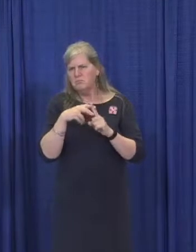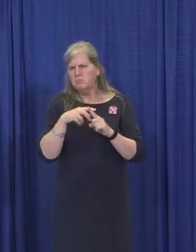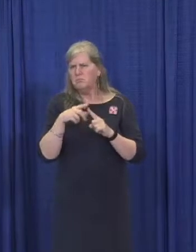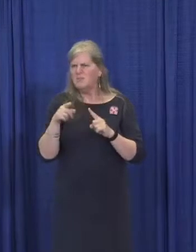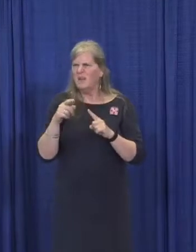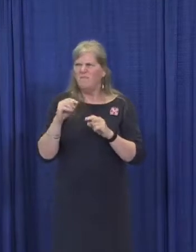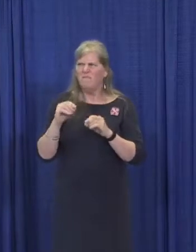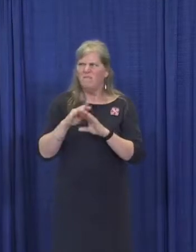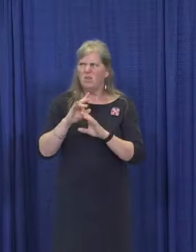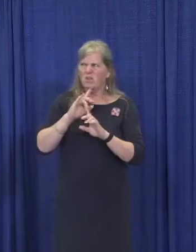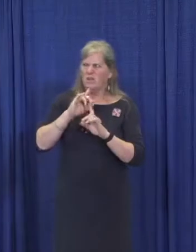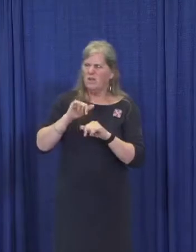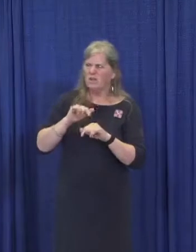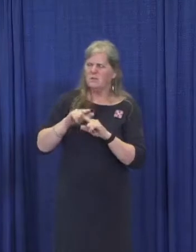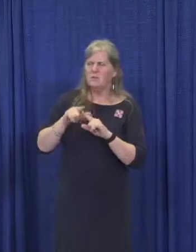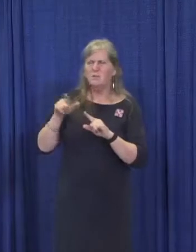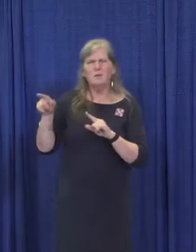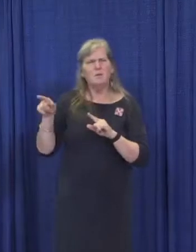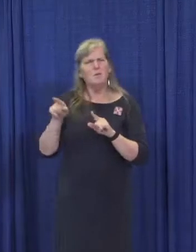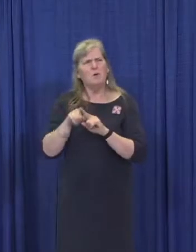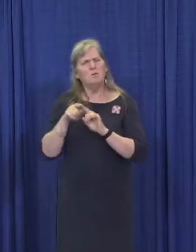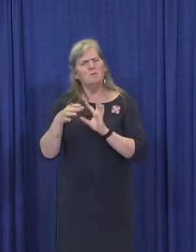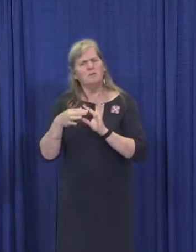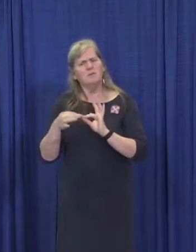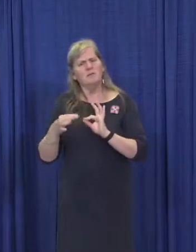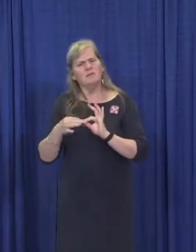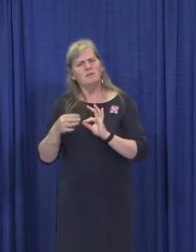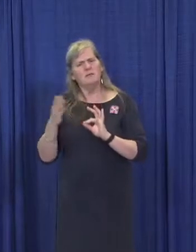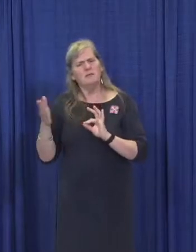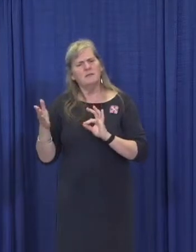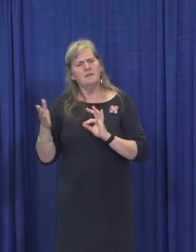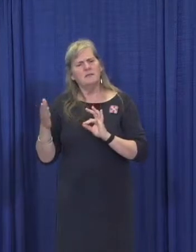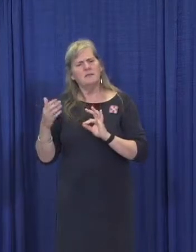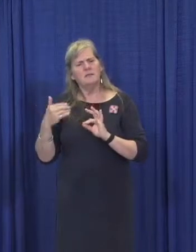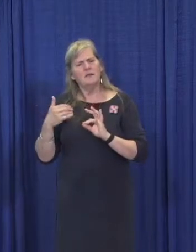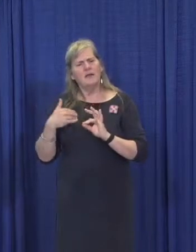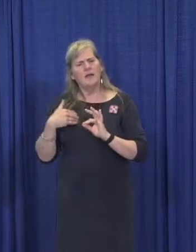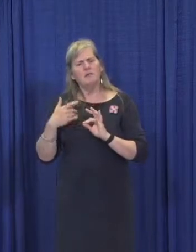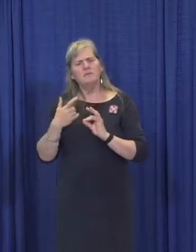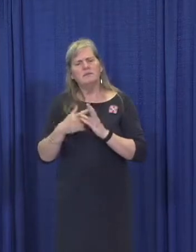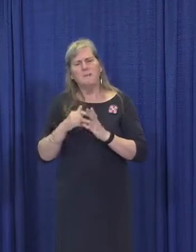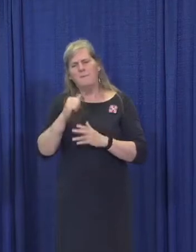but you also mentioned as well they are some in bars who are